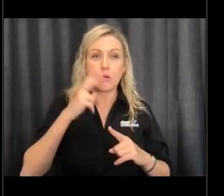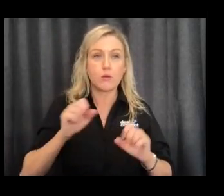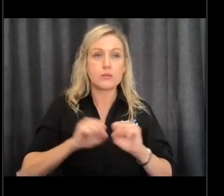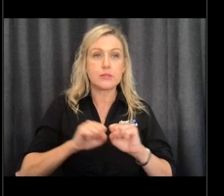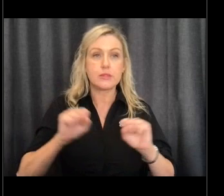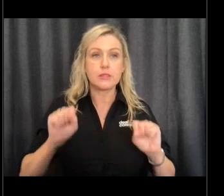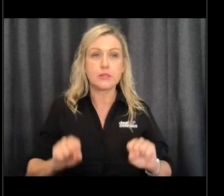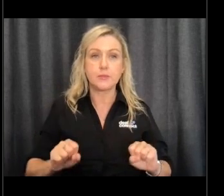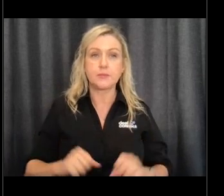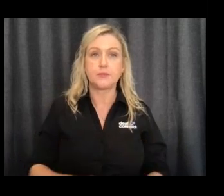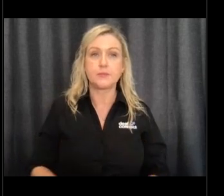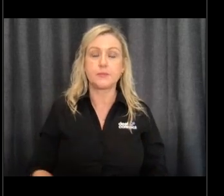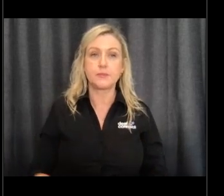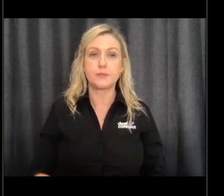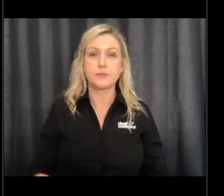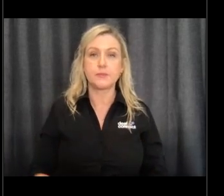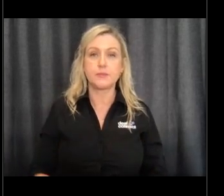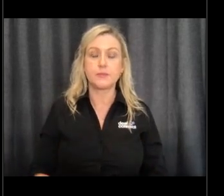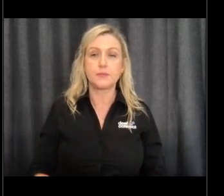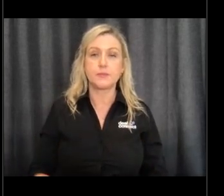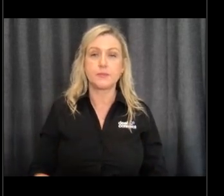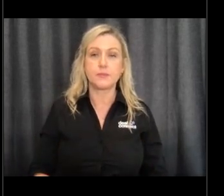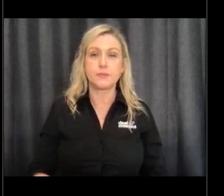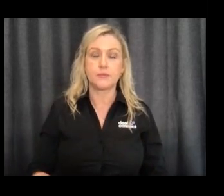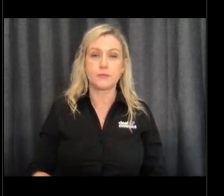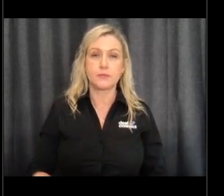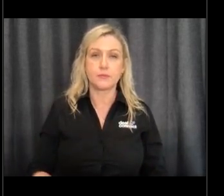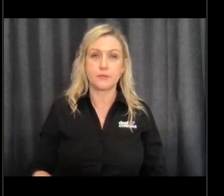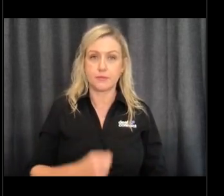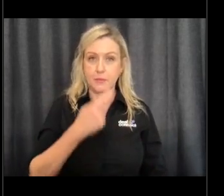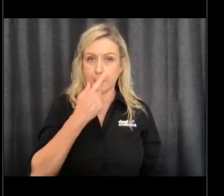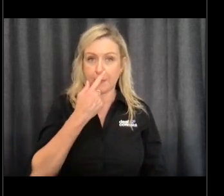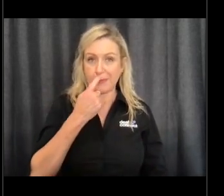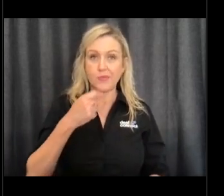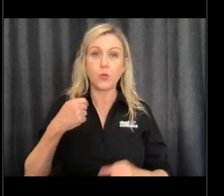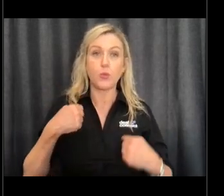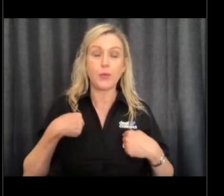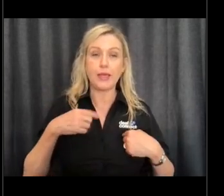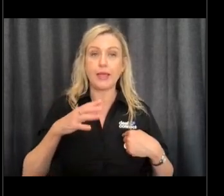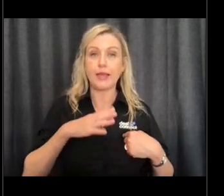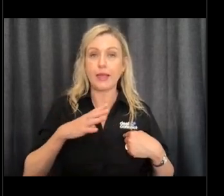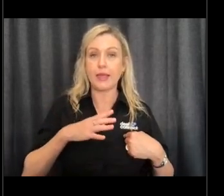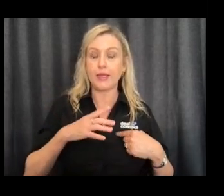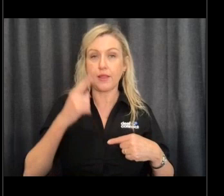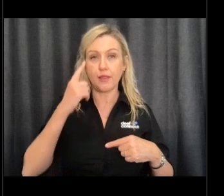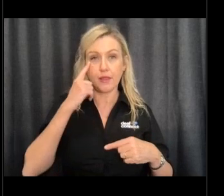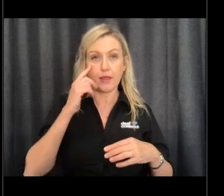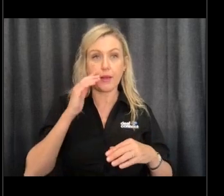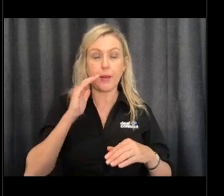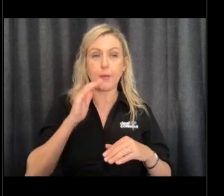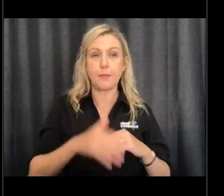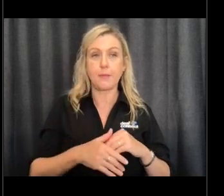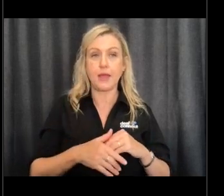The way I think we need to talk about that in this context is that's a very factually